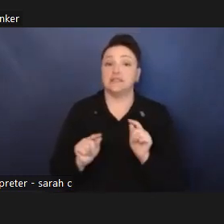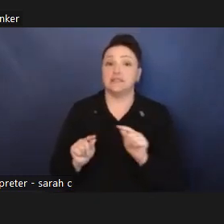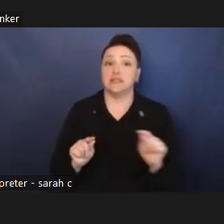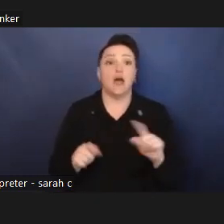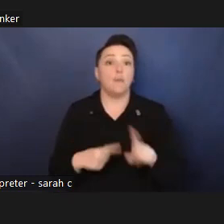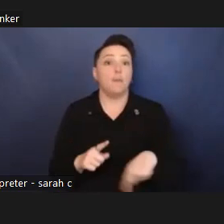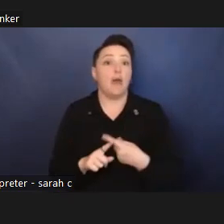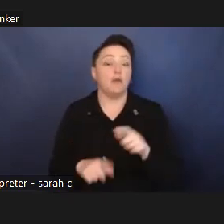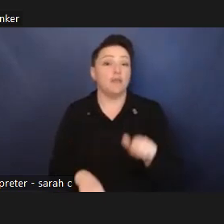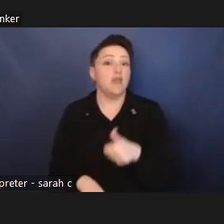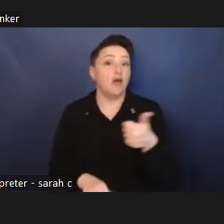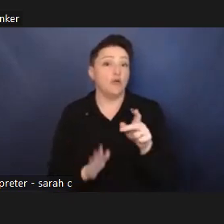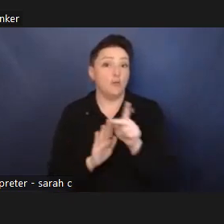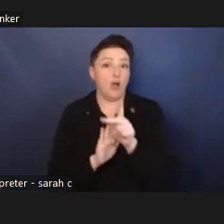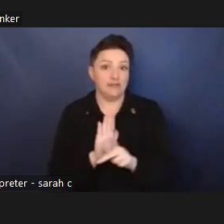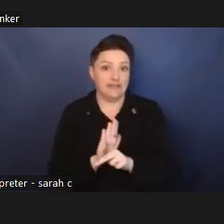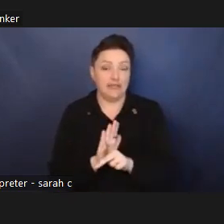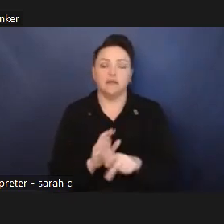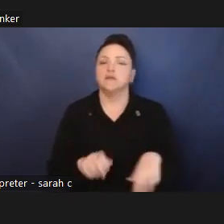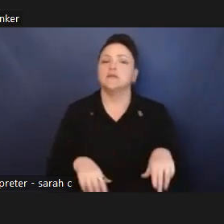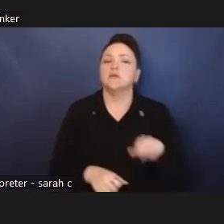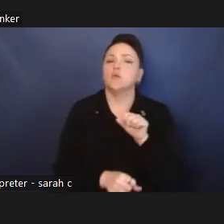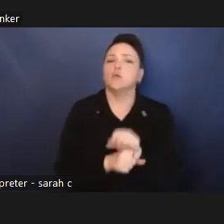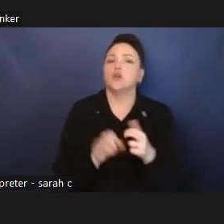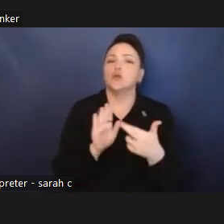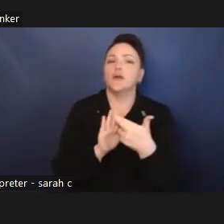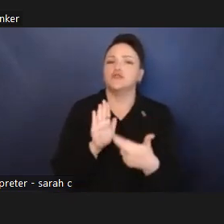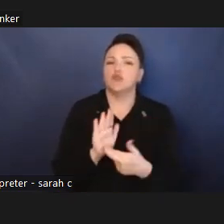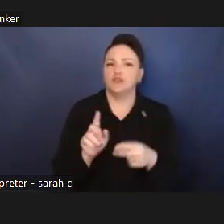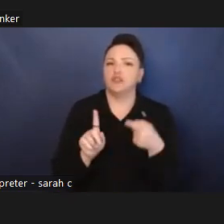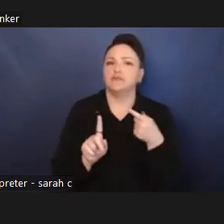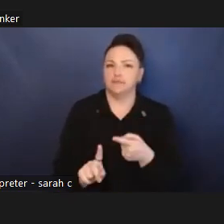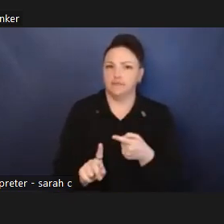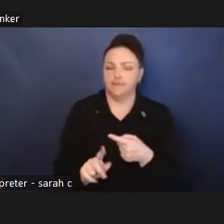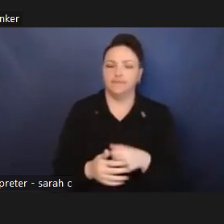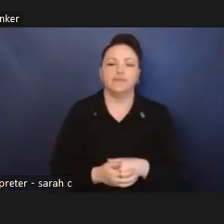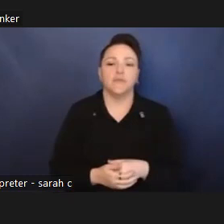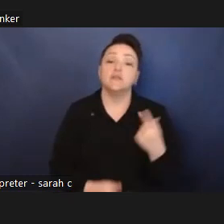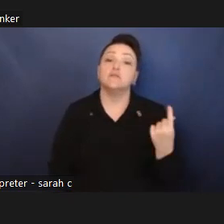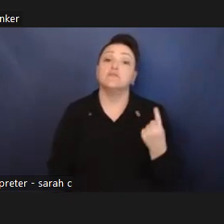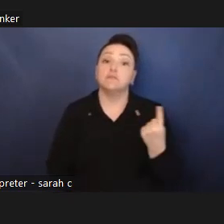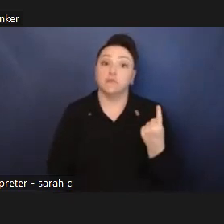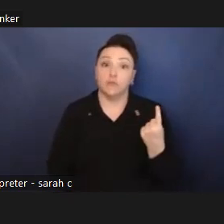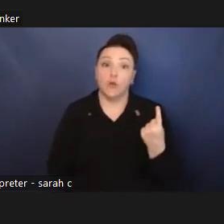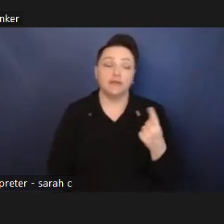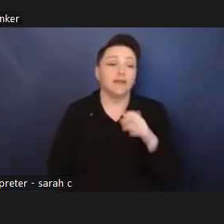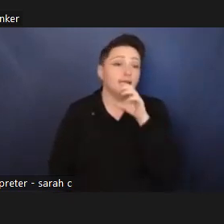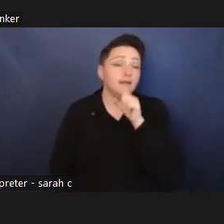is work registration so anyone who applies for benefits between the ages of 16 through